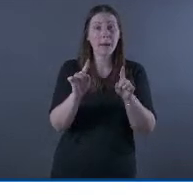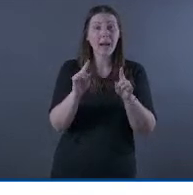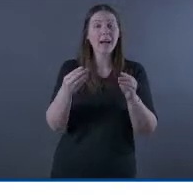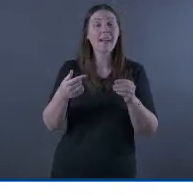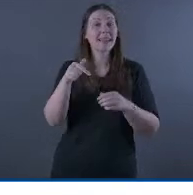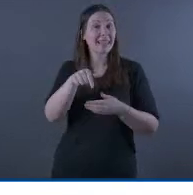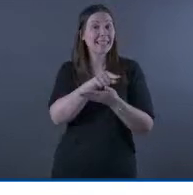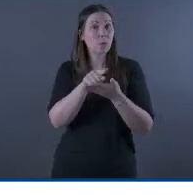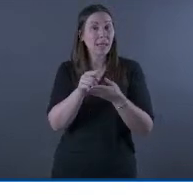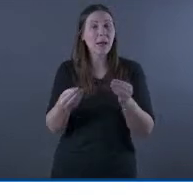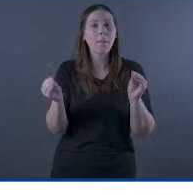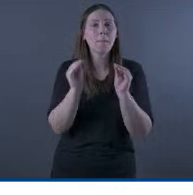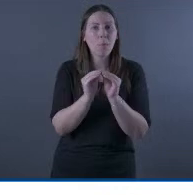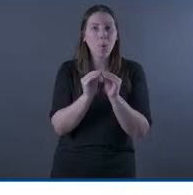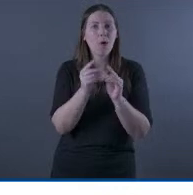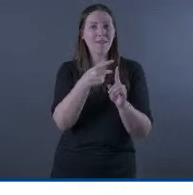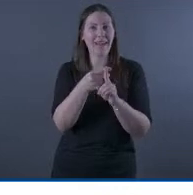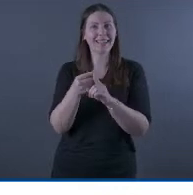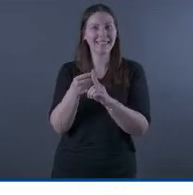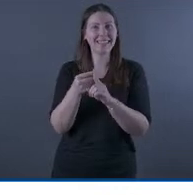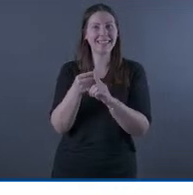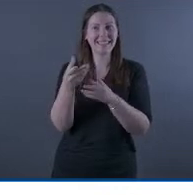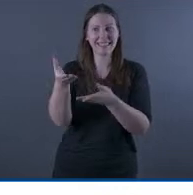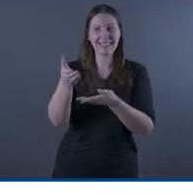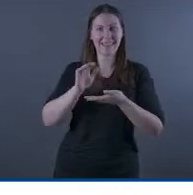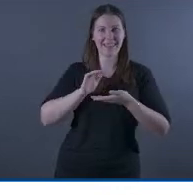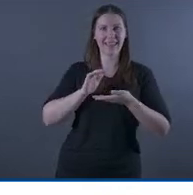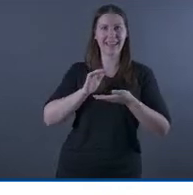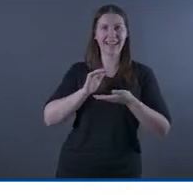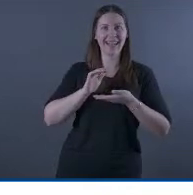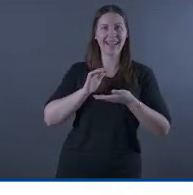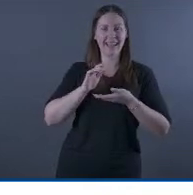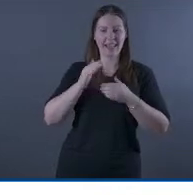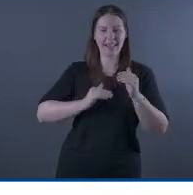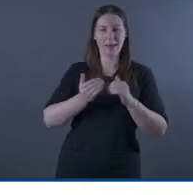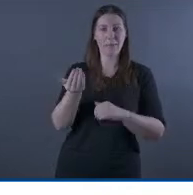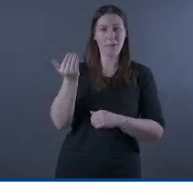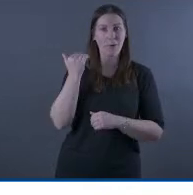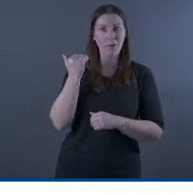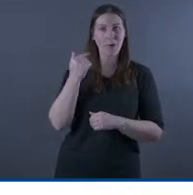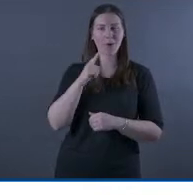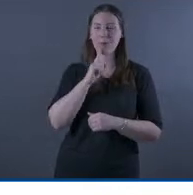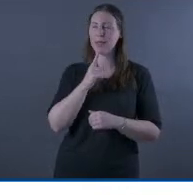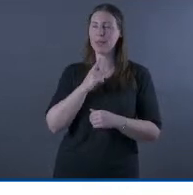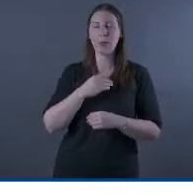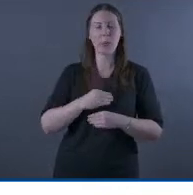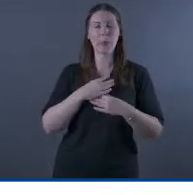since this started, which is highly encouraging for us. And we were actually able to open a thousand appointments